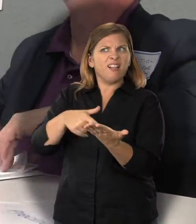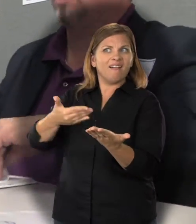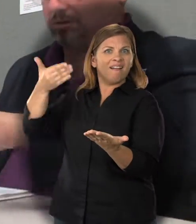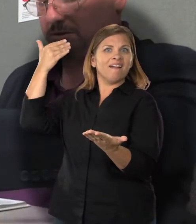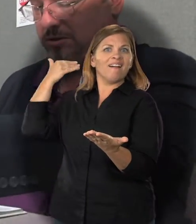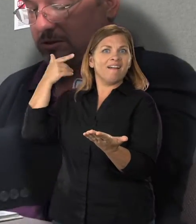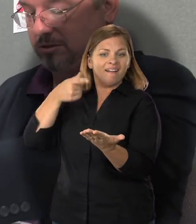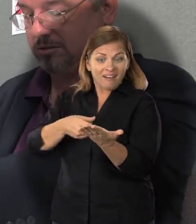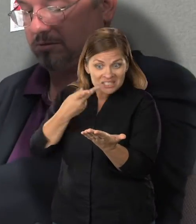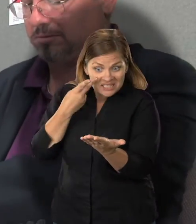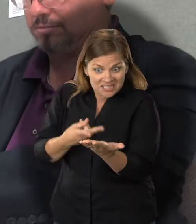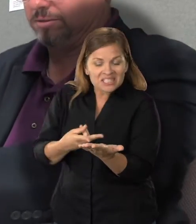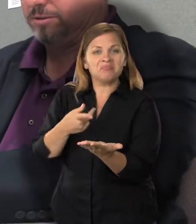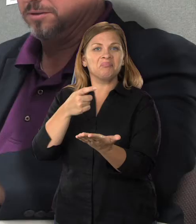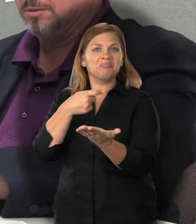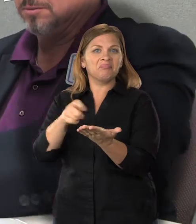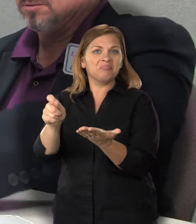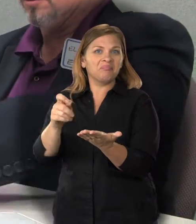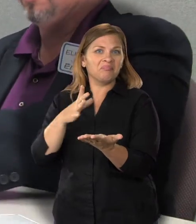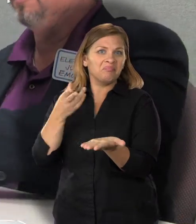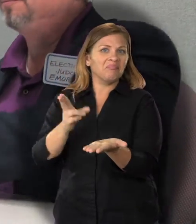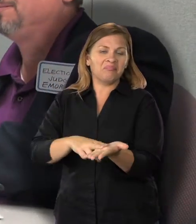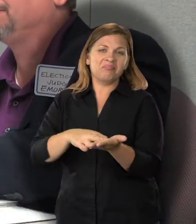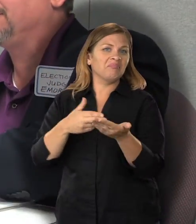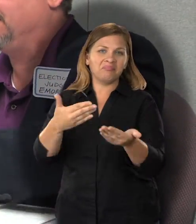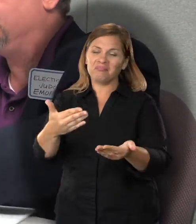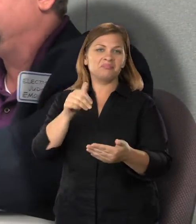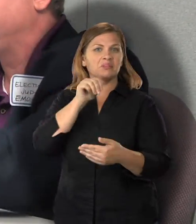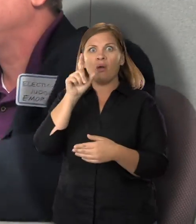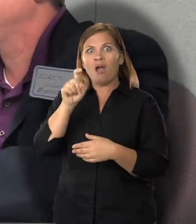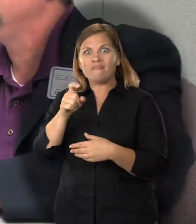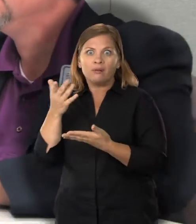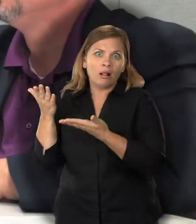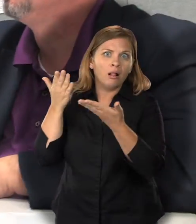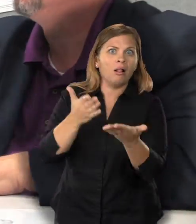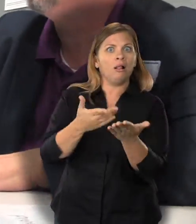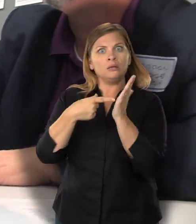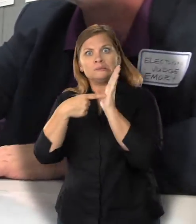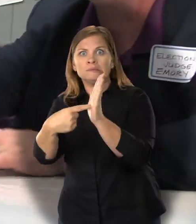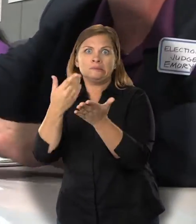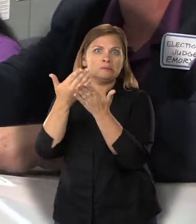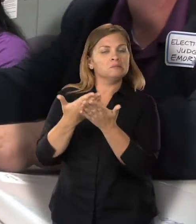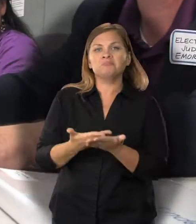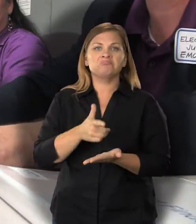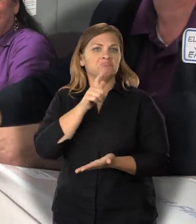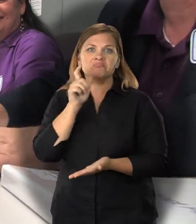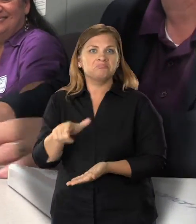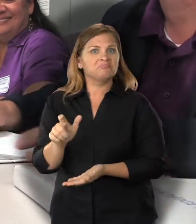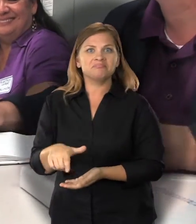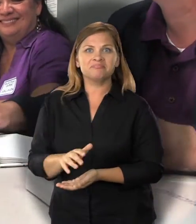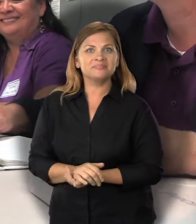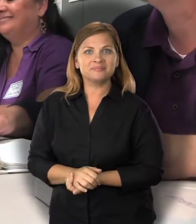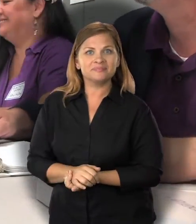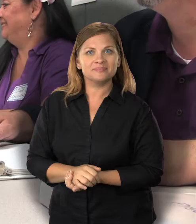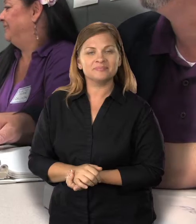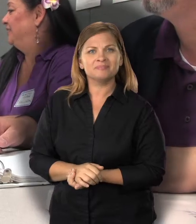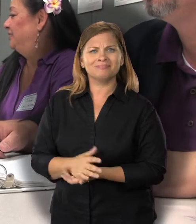and the election judges can find you on the list at your old address, then you don't need to show anything more to prove where you live.